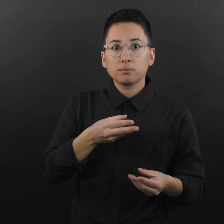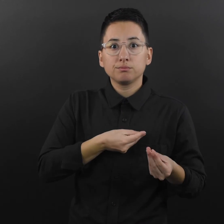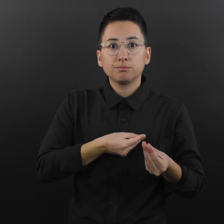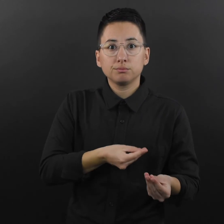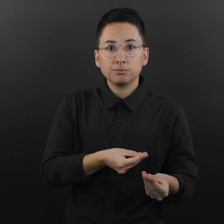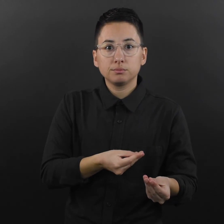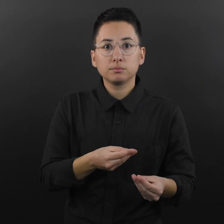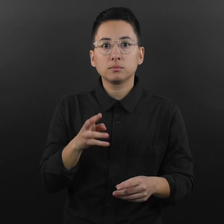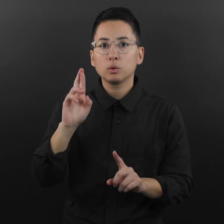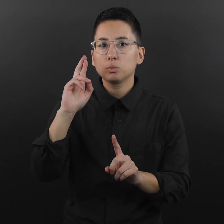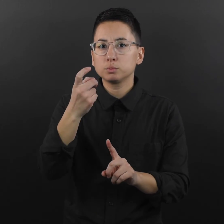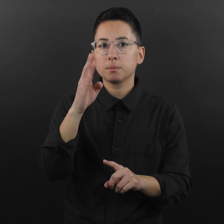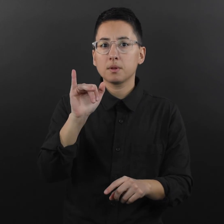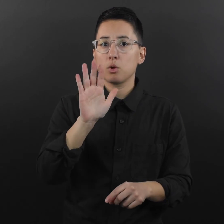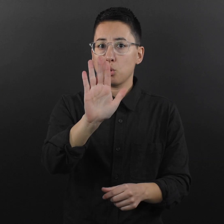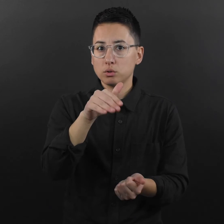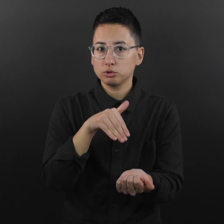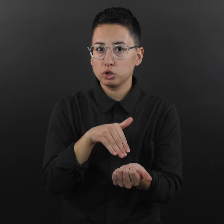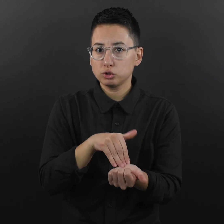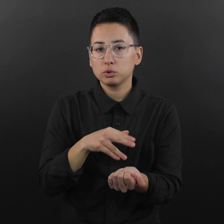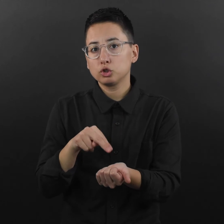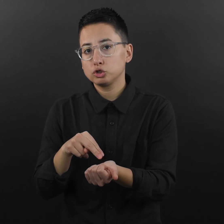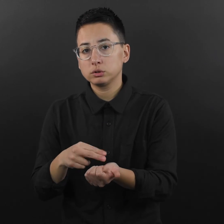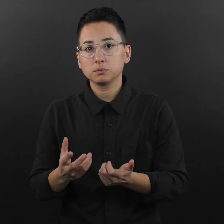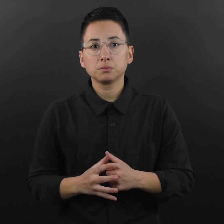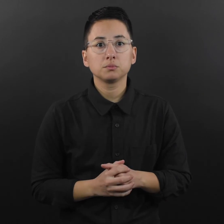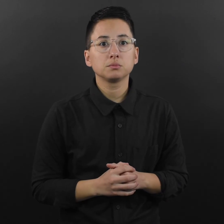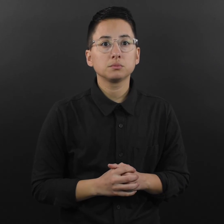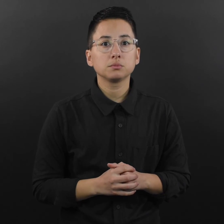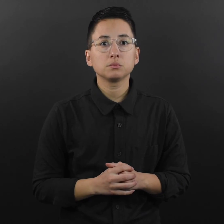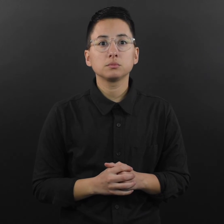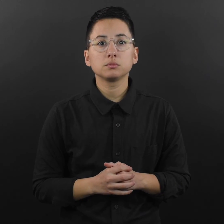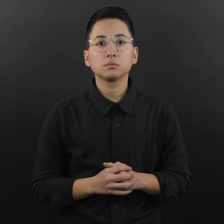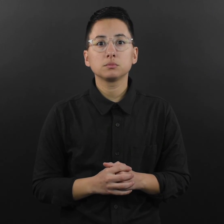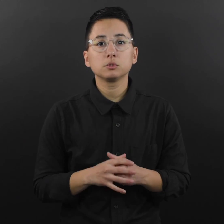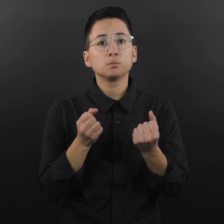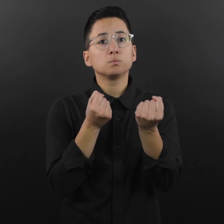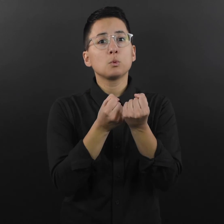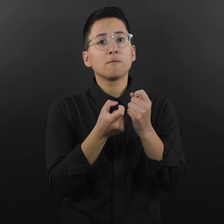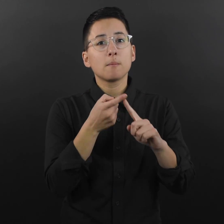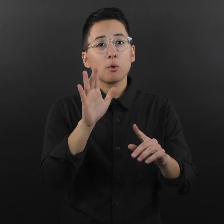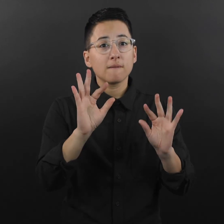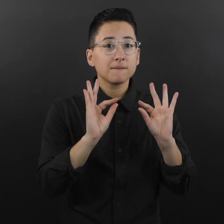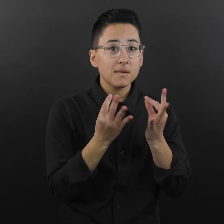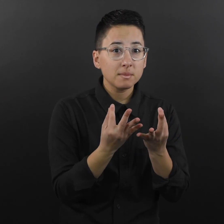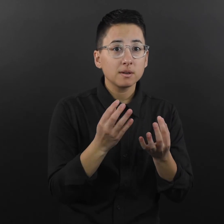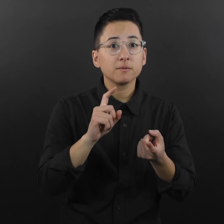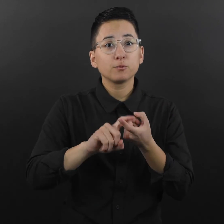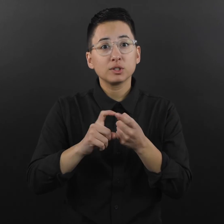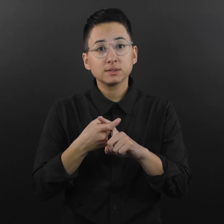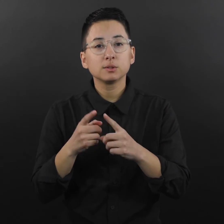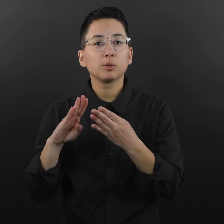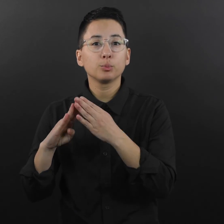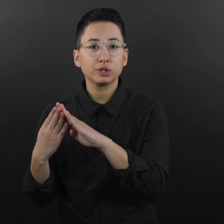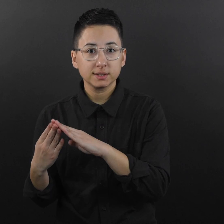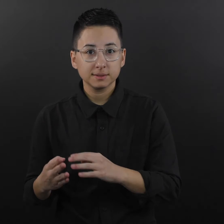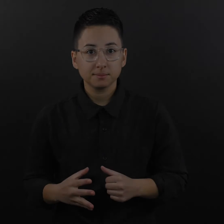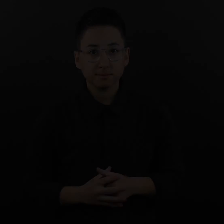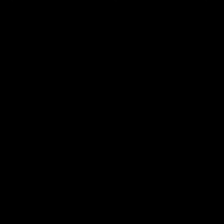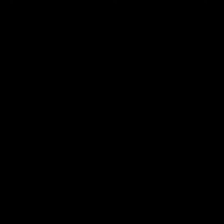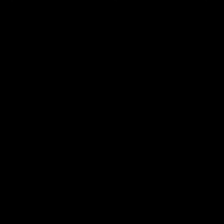(prescribed by your healthcare provider) • Support from your family, friends and community